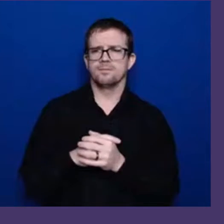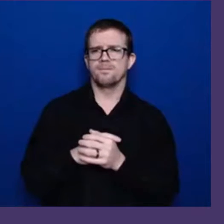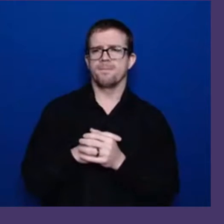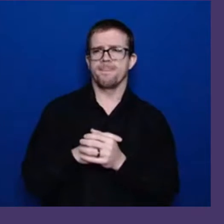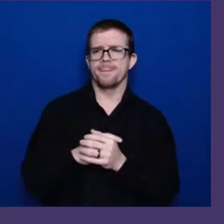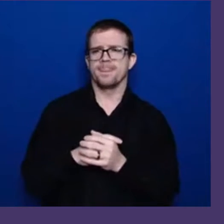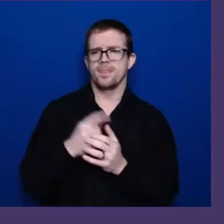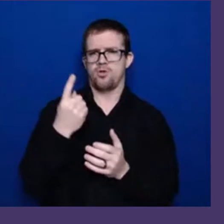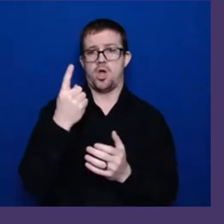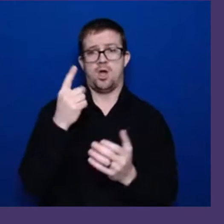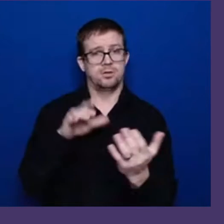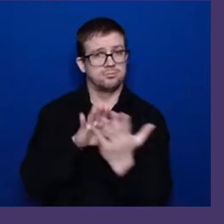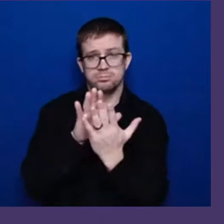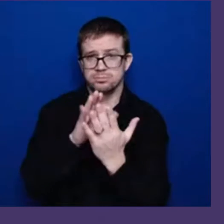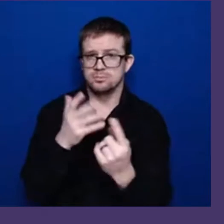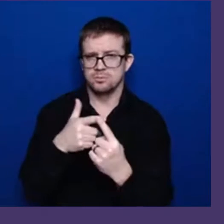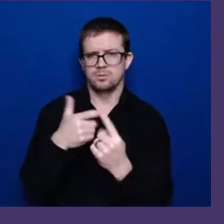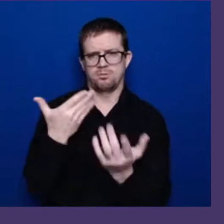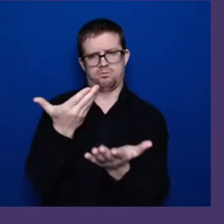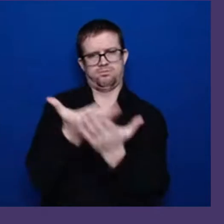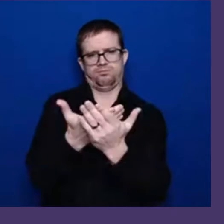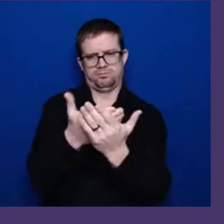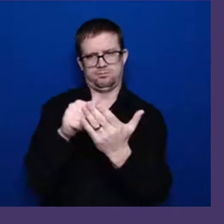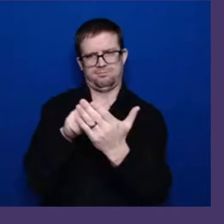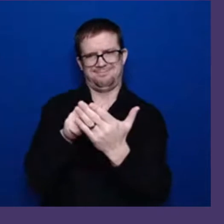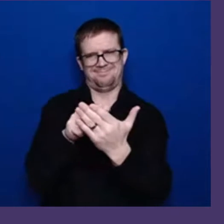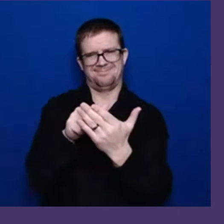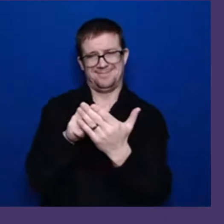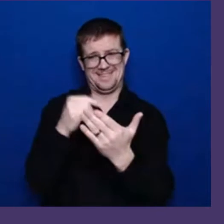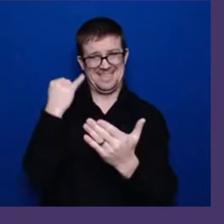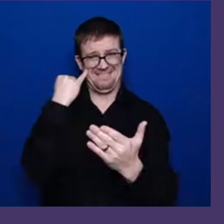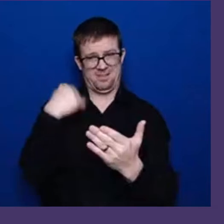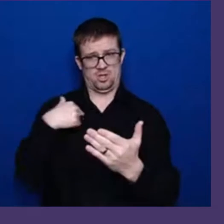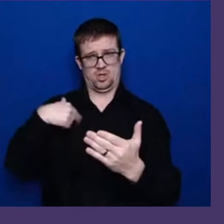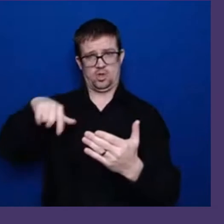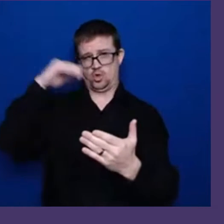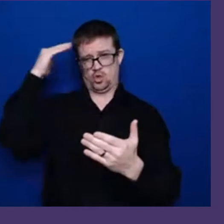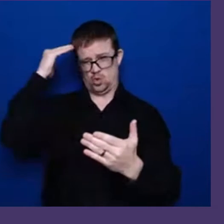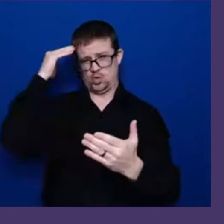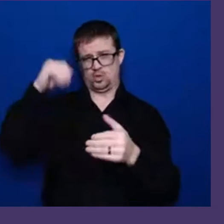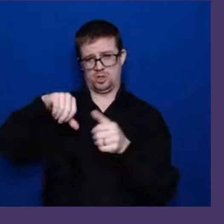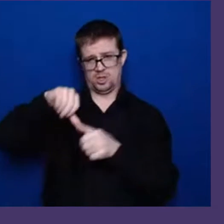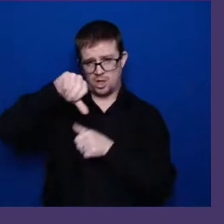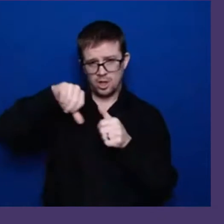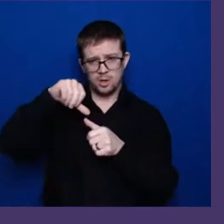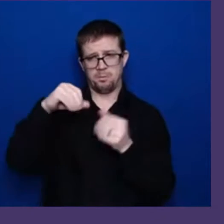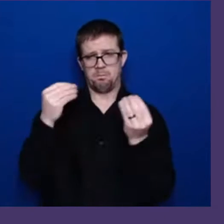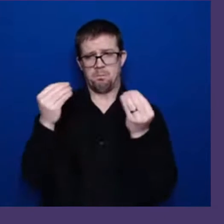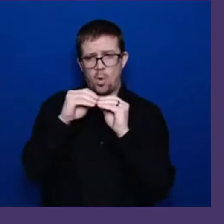is that if we just get to know each other a little better, that it would move our hearts. What we've seen